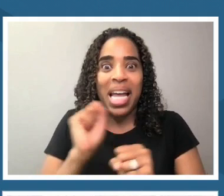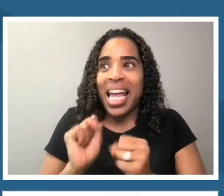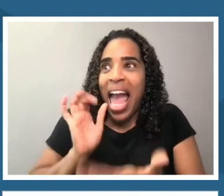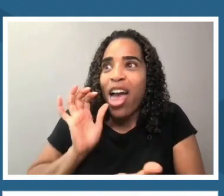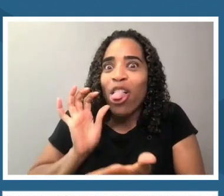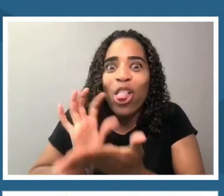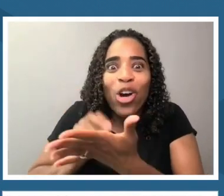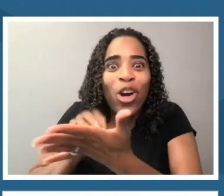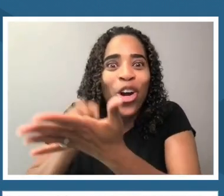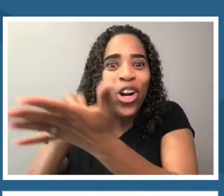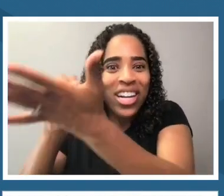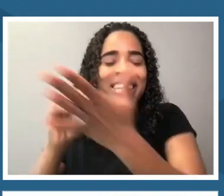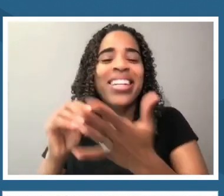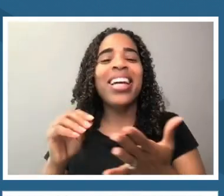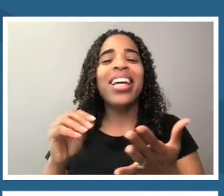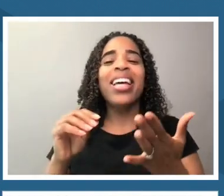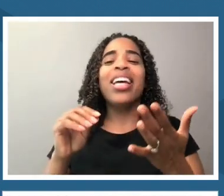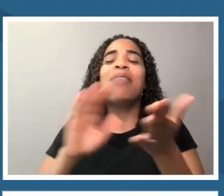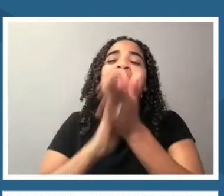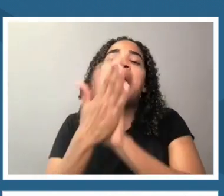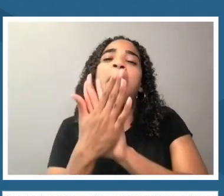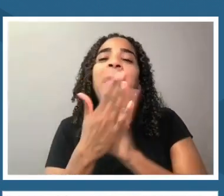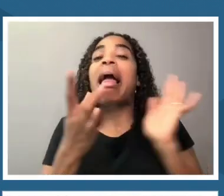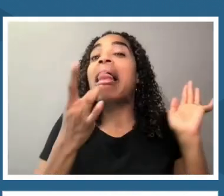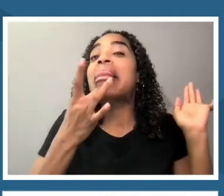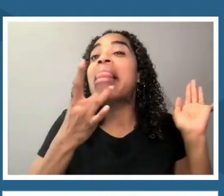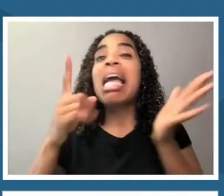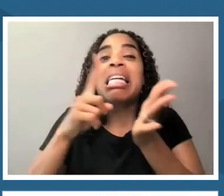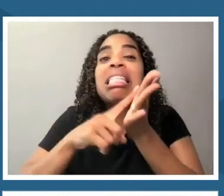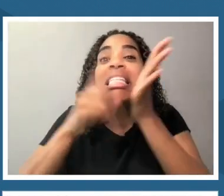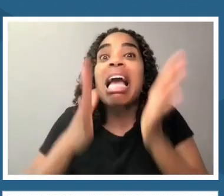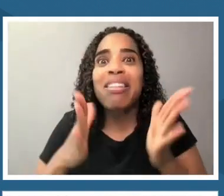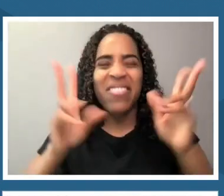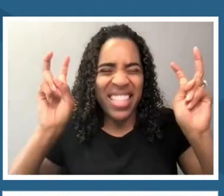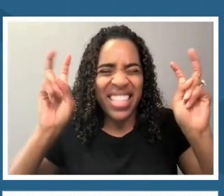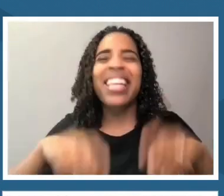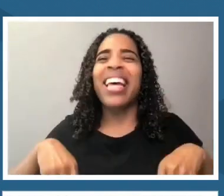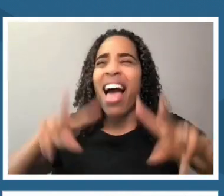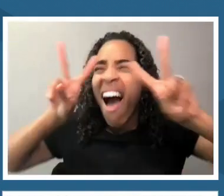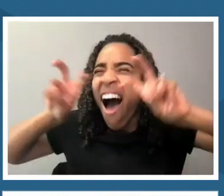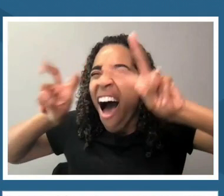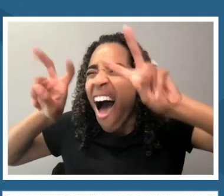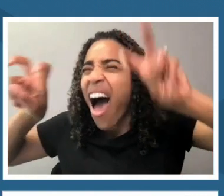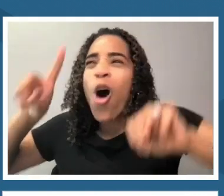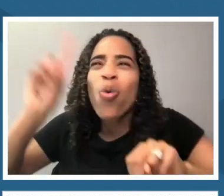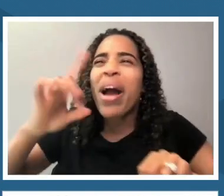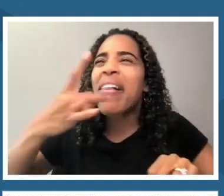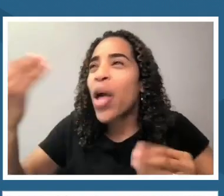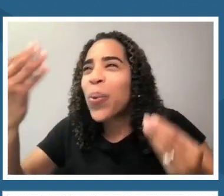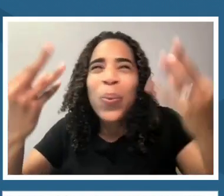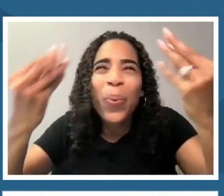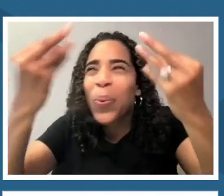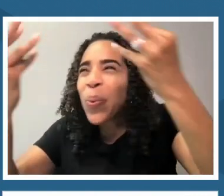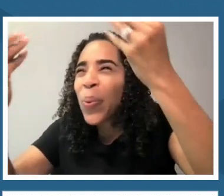detectives and that's what we're going to find out today open your minds to thinking about